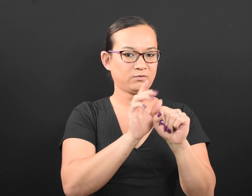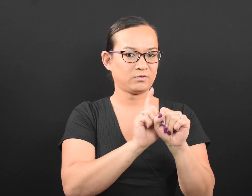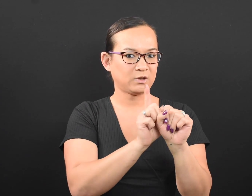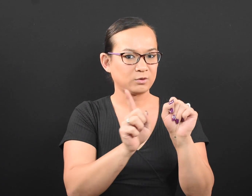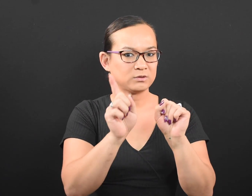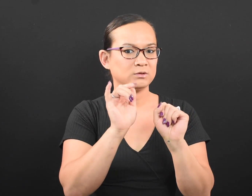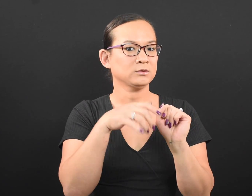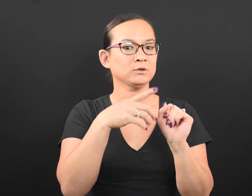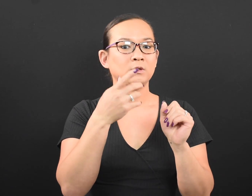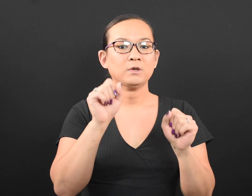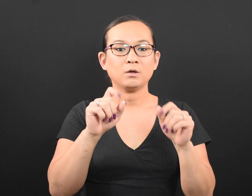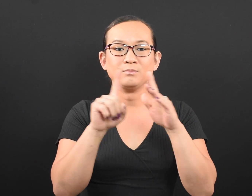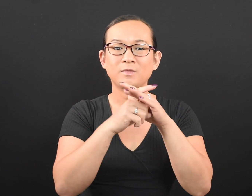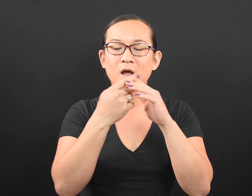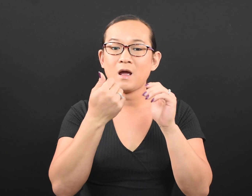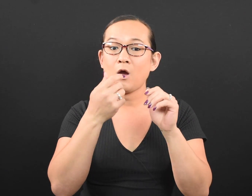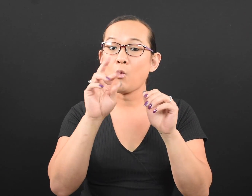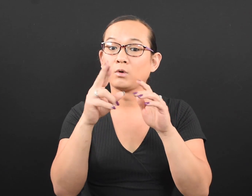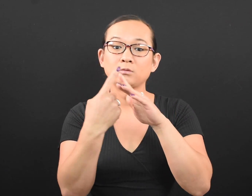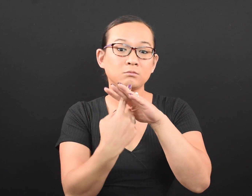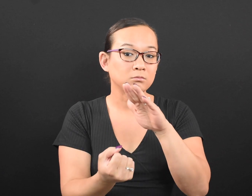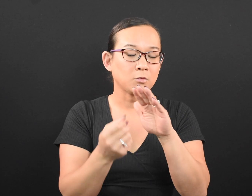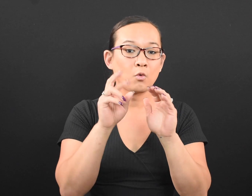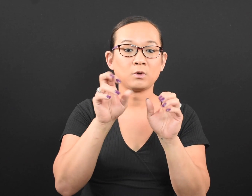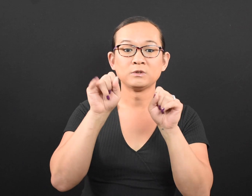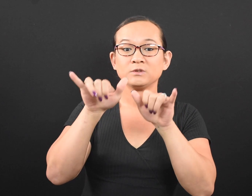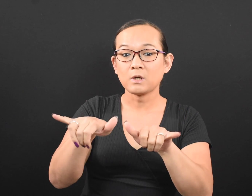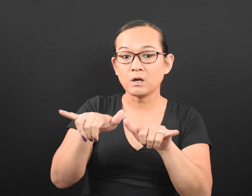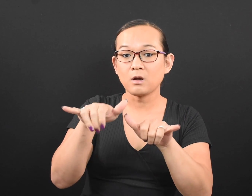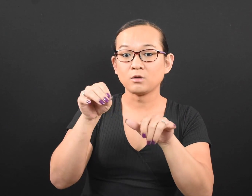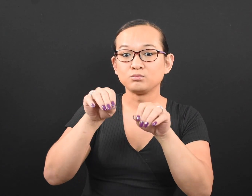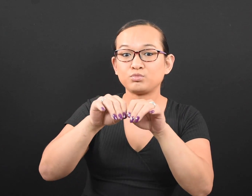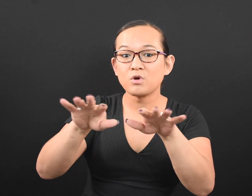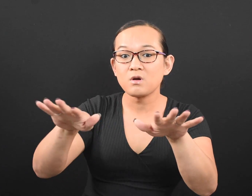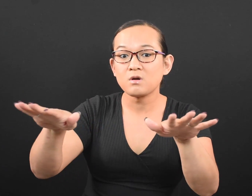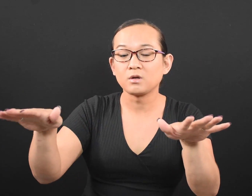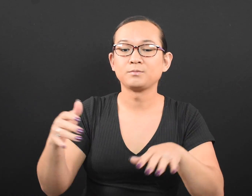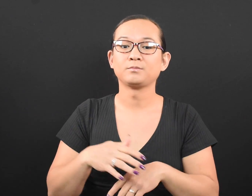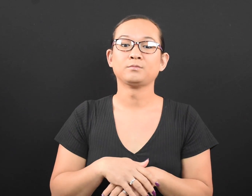and new variants of a virus are expected to occur over time. Sometimes new variants emerge and